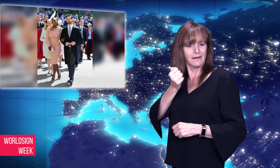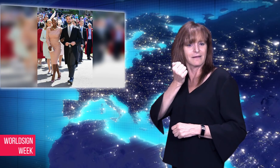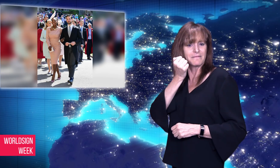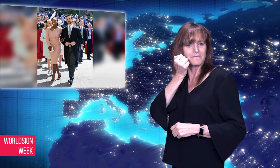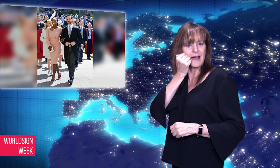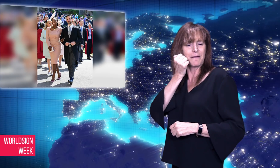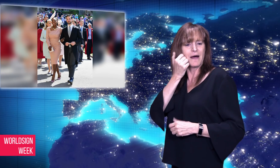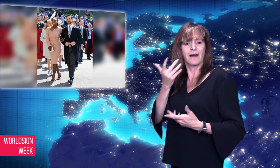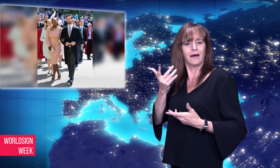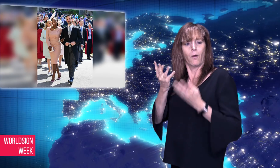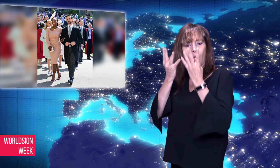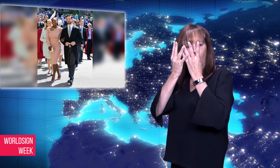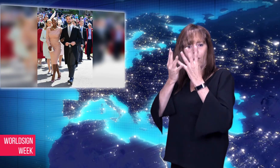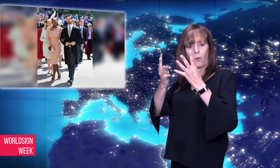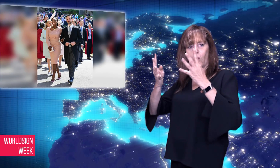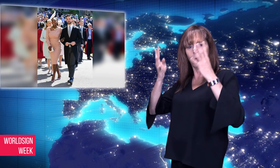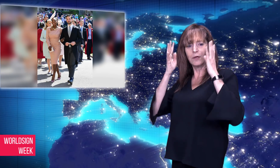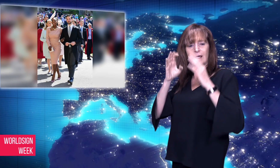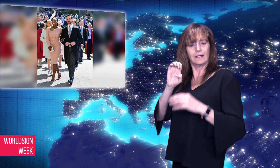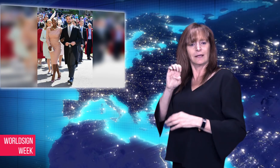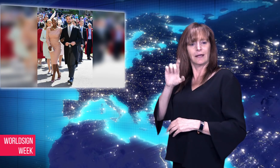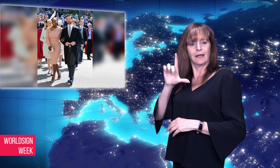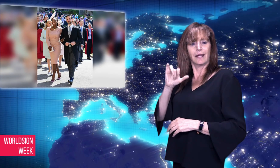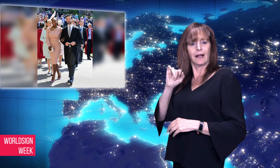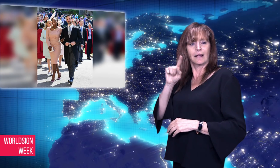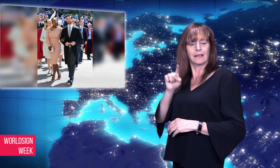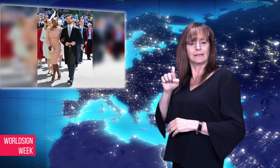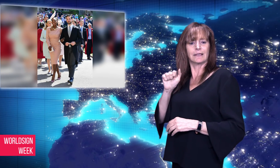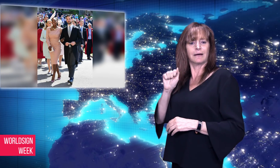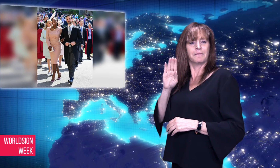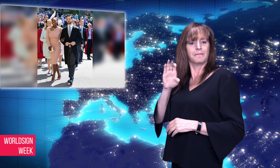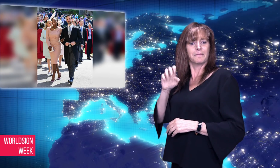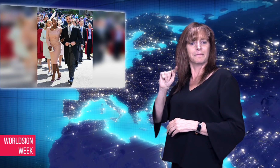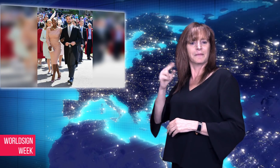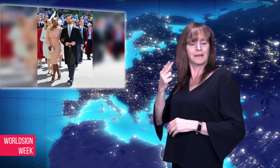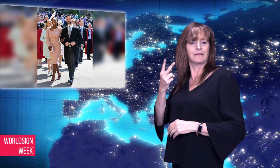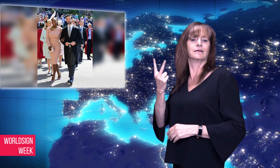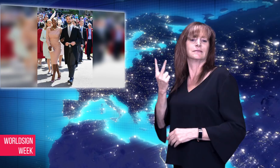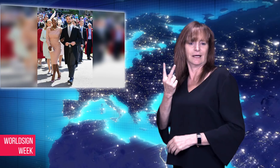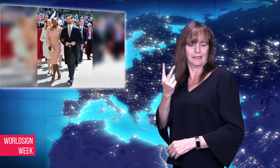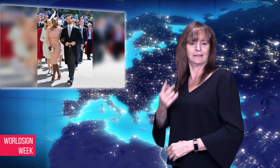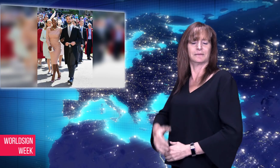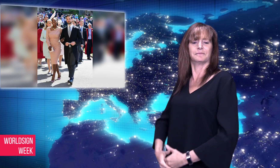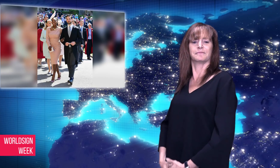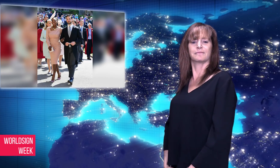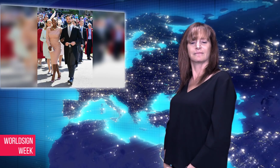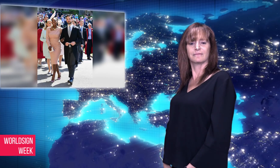his newly-wed wife took a horse-